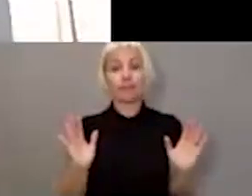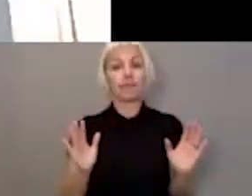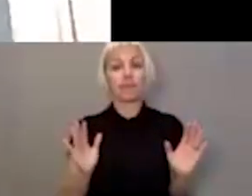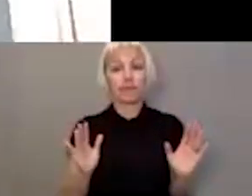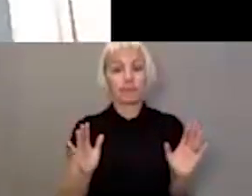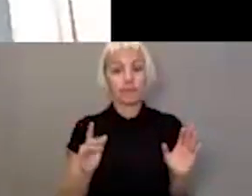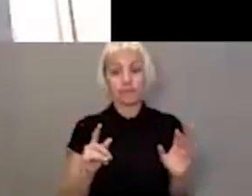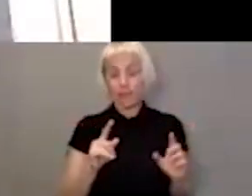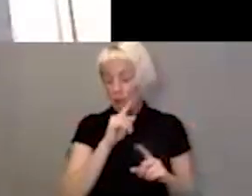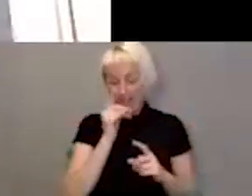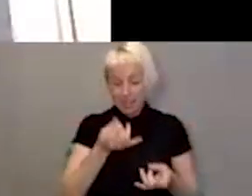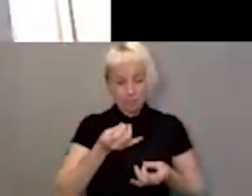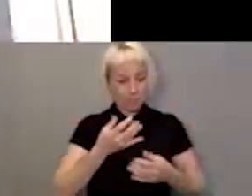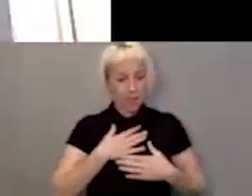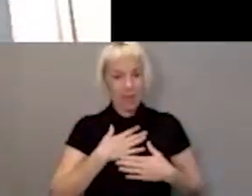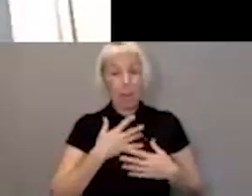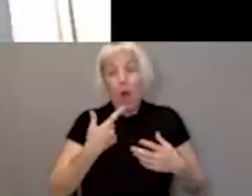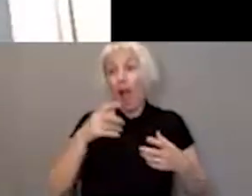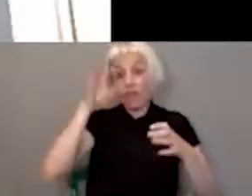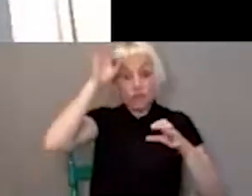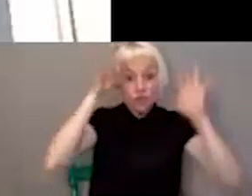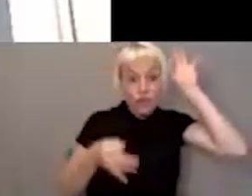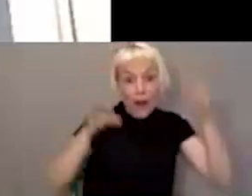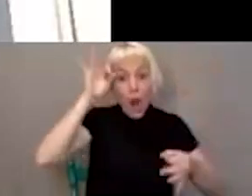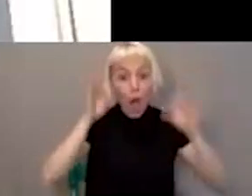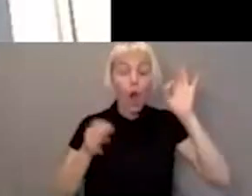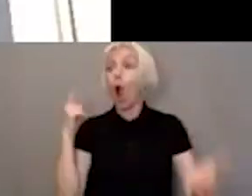got dreadlocks, and I turn up as me every day. And that's what I feel that I have to